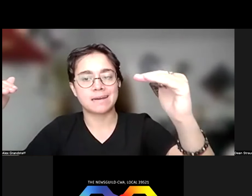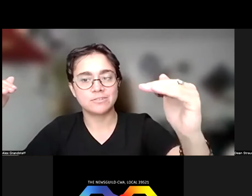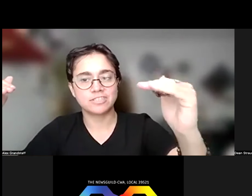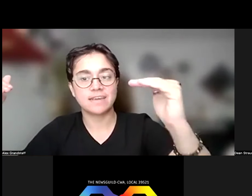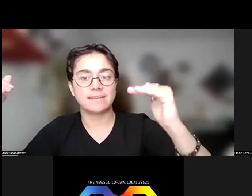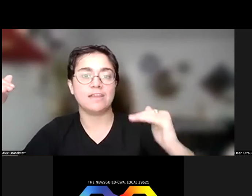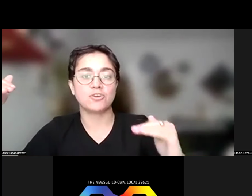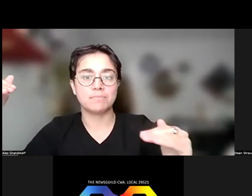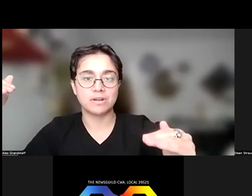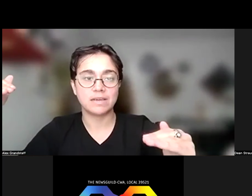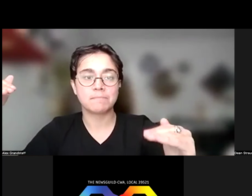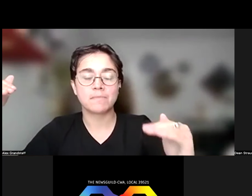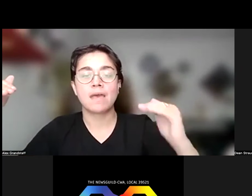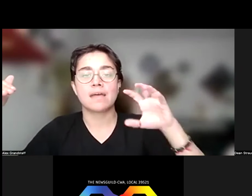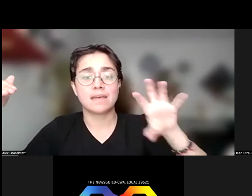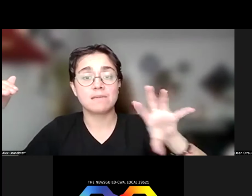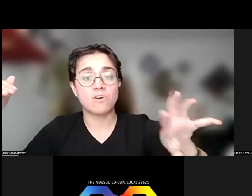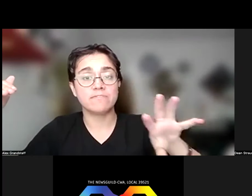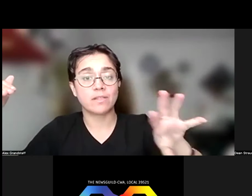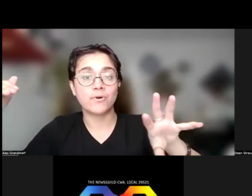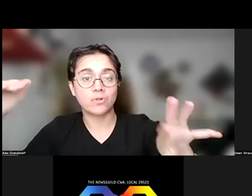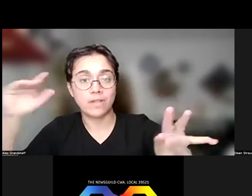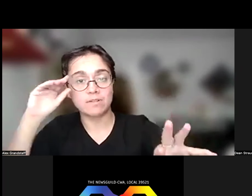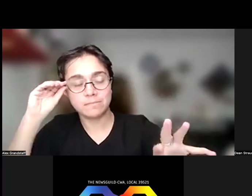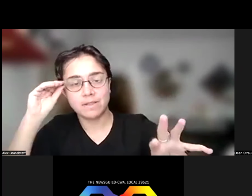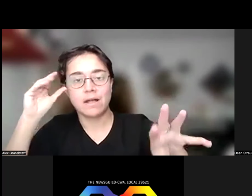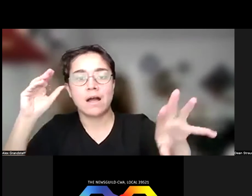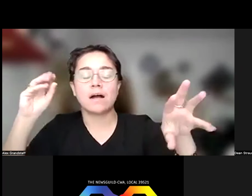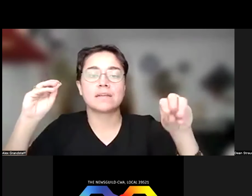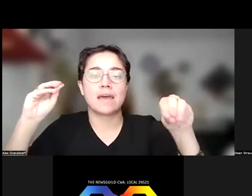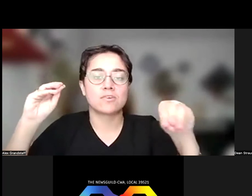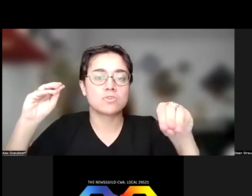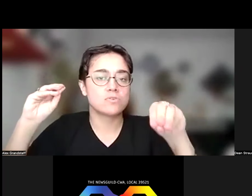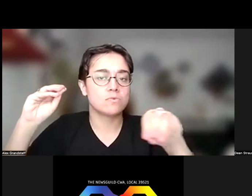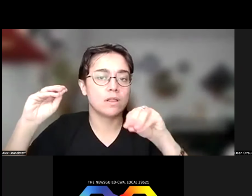happening with federal advocacy - like advocacy that spans the whole country. But seeing how